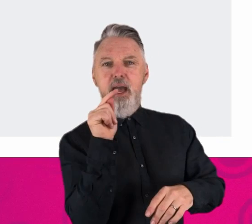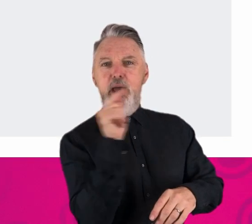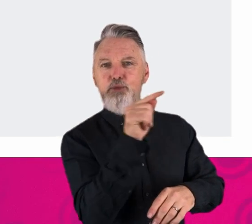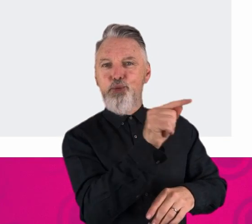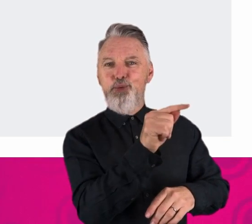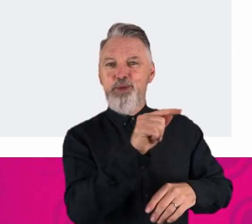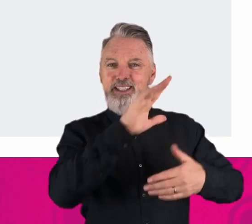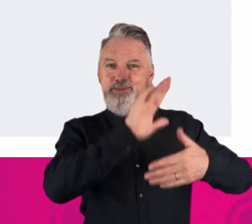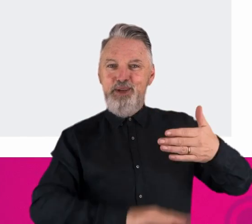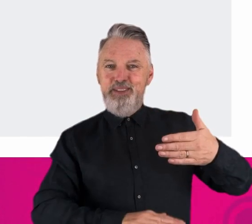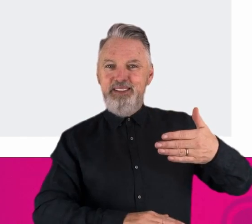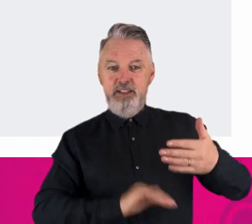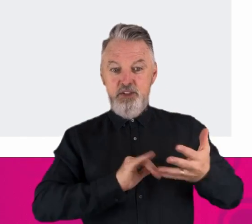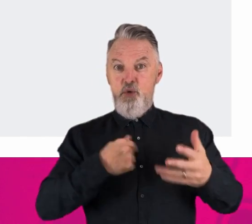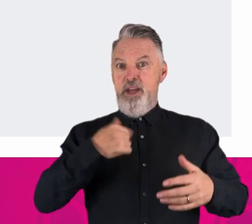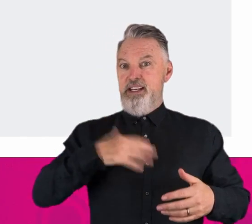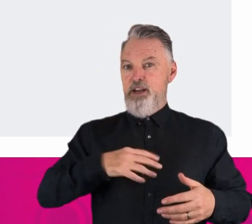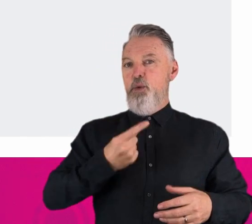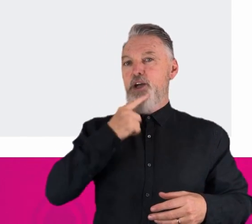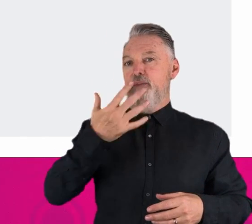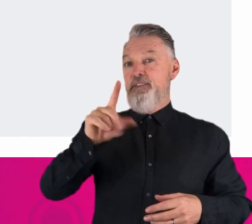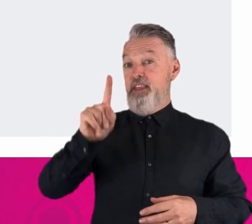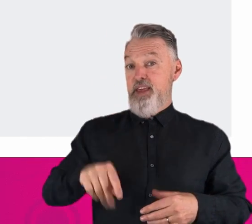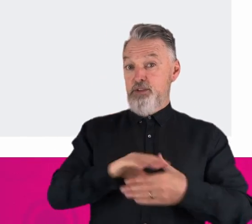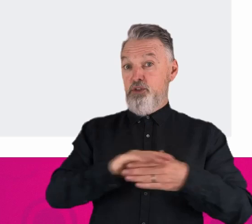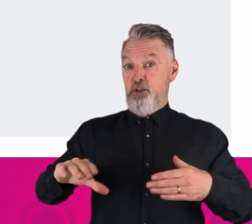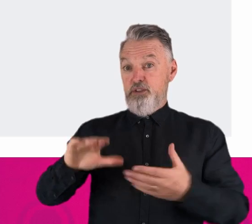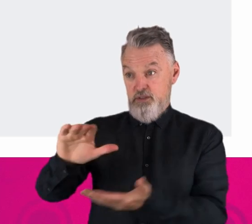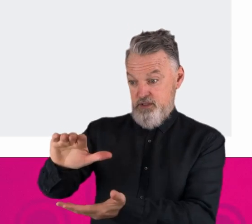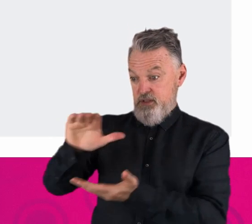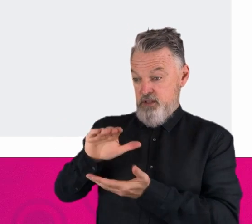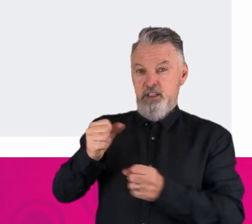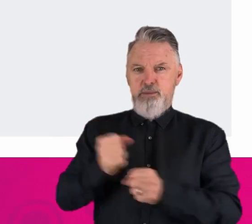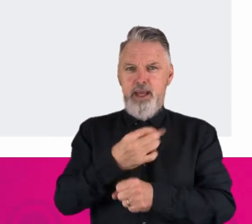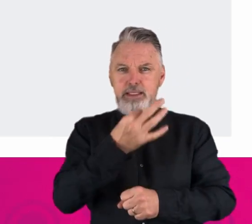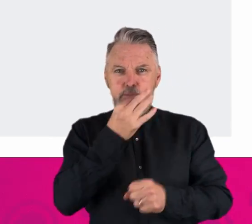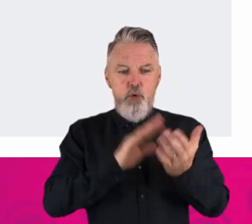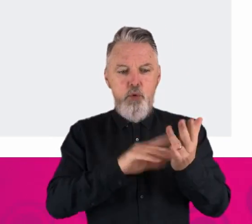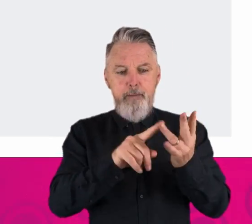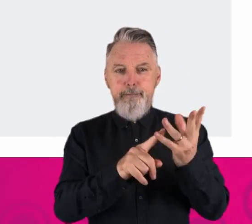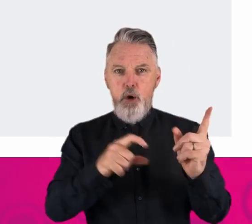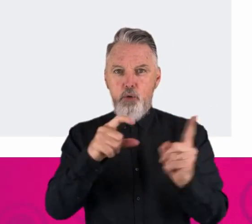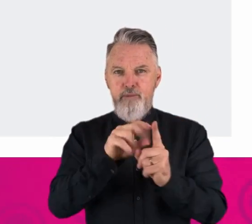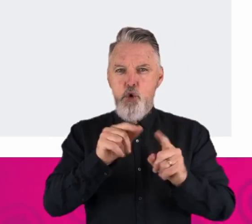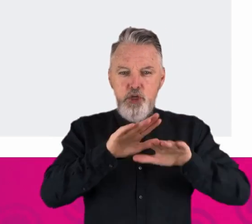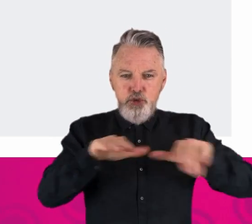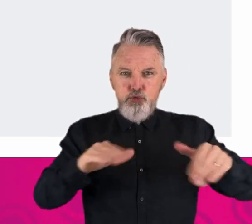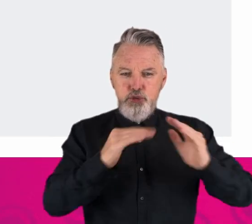So we're looking for $150,000 to produce a smaller mould, in a children's size and have it ready in time for Christmas.